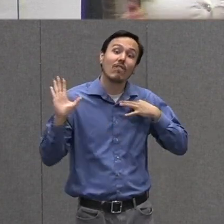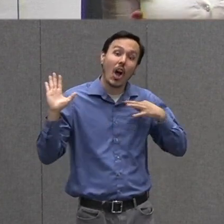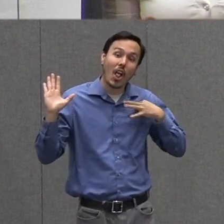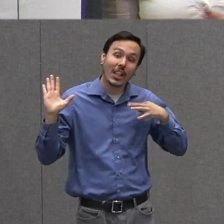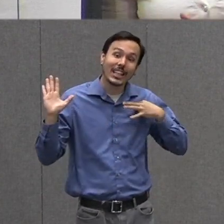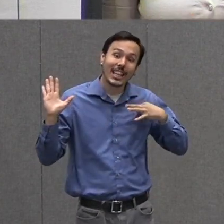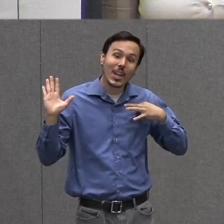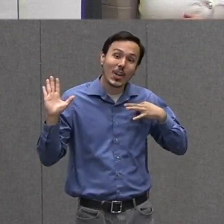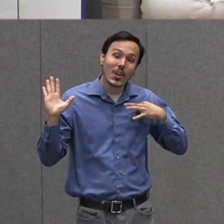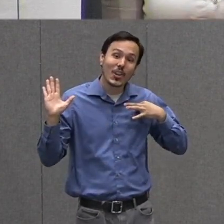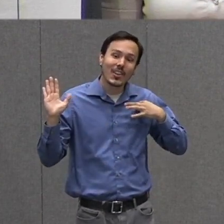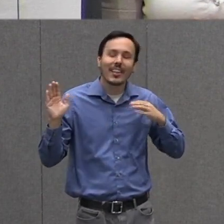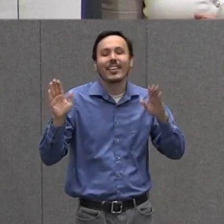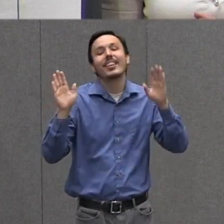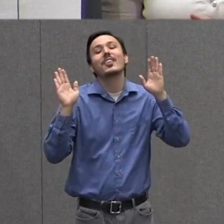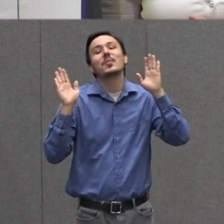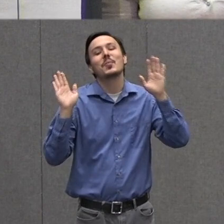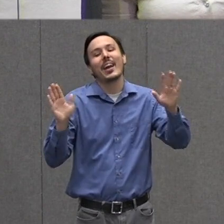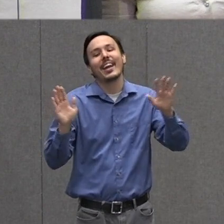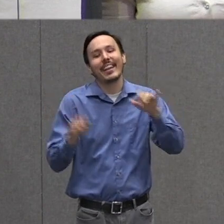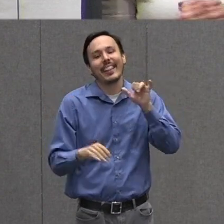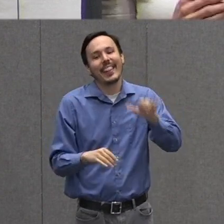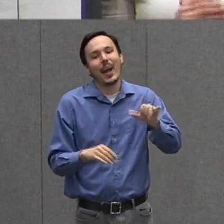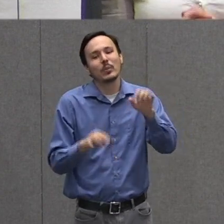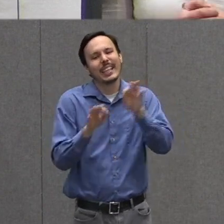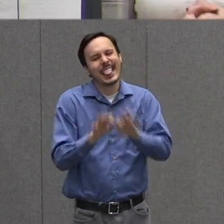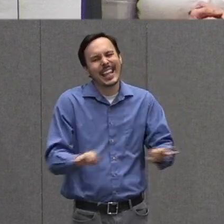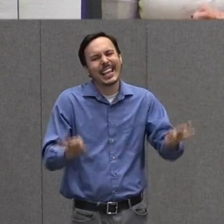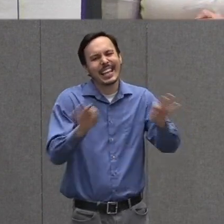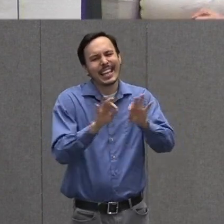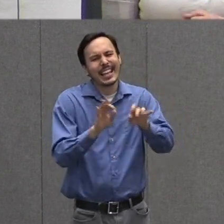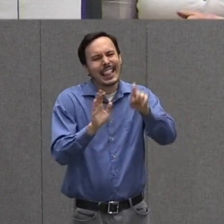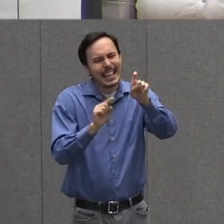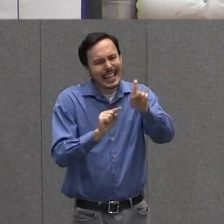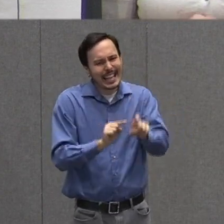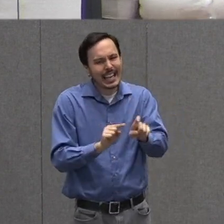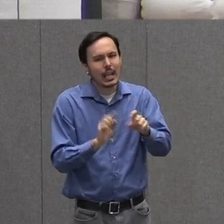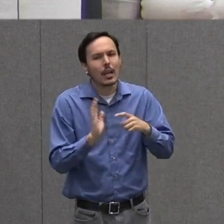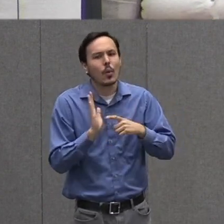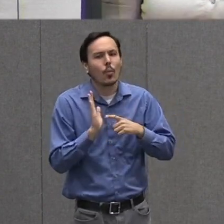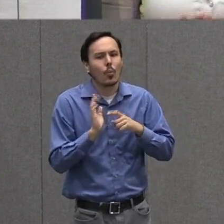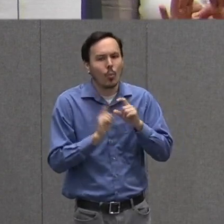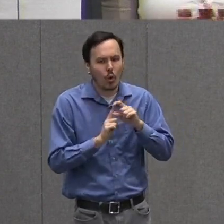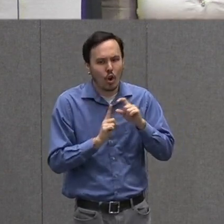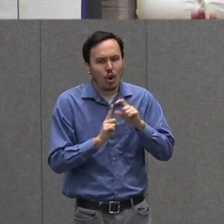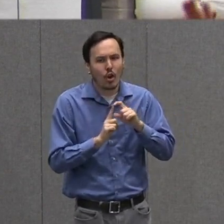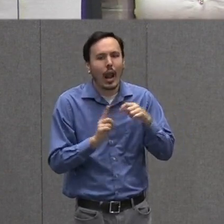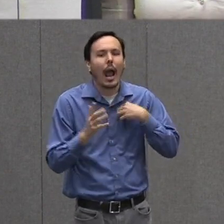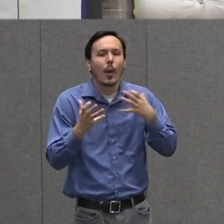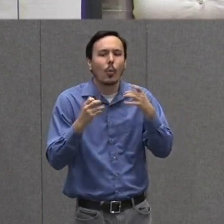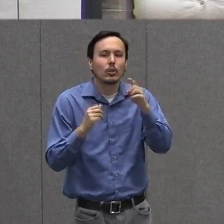Great, that was the key word that I wanted you to read most of all, was volunteers.